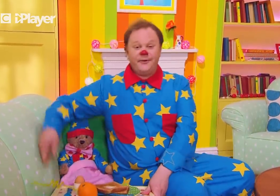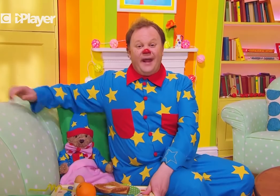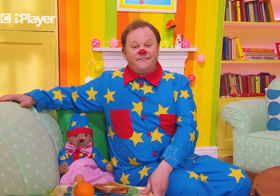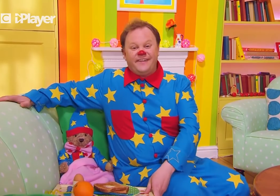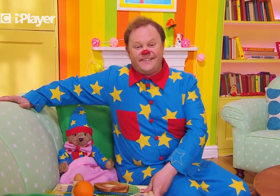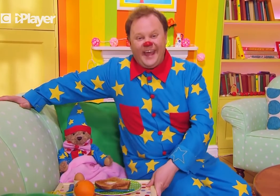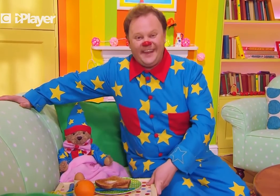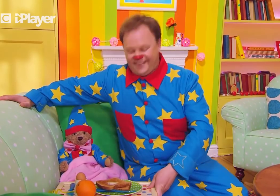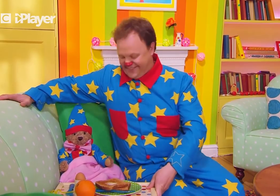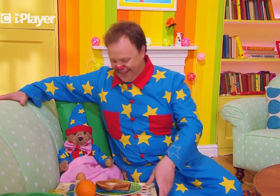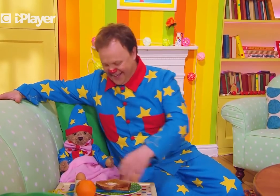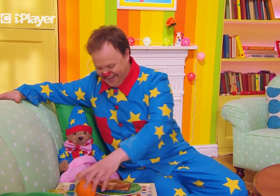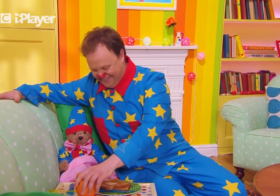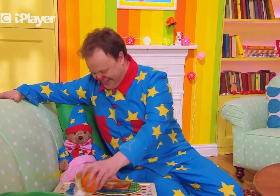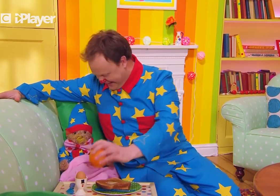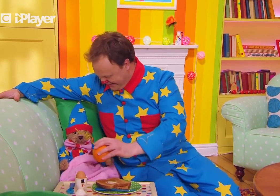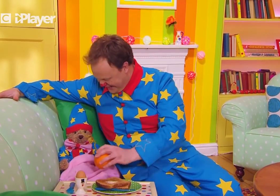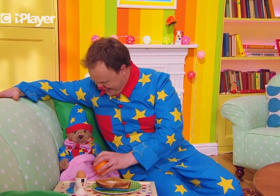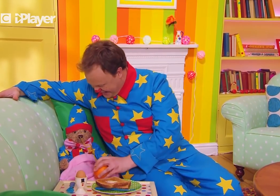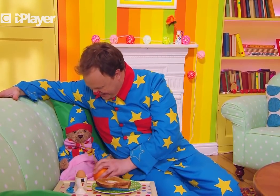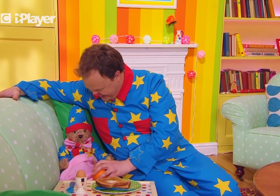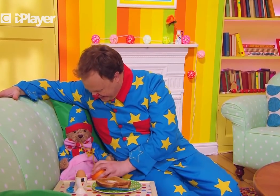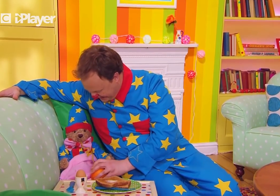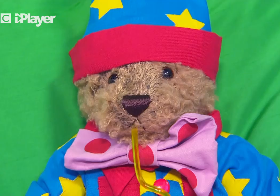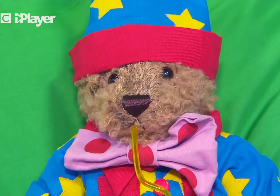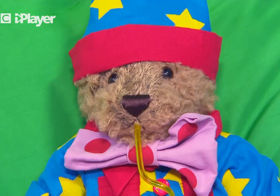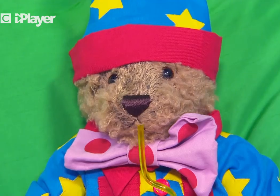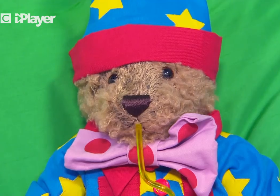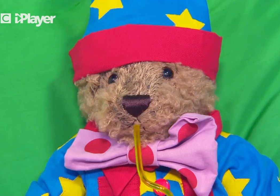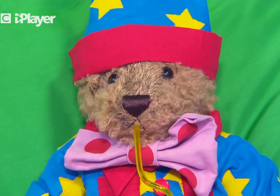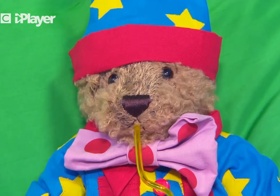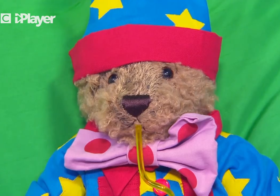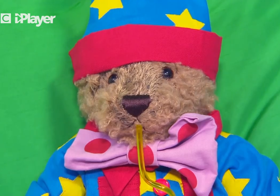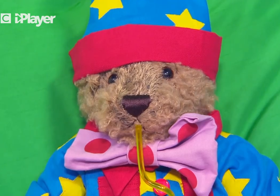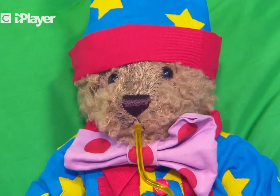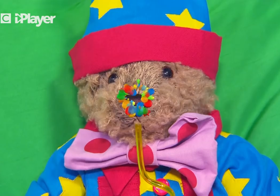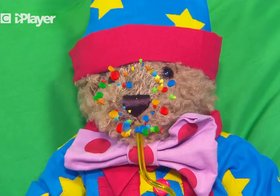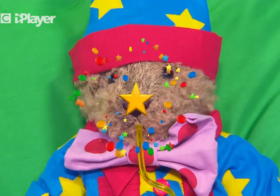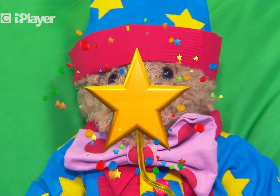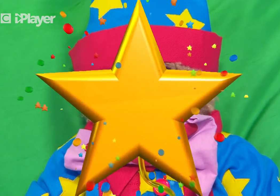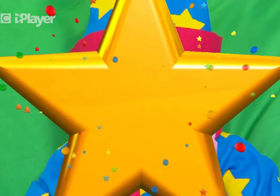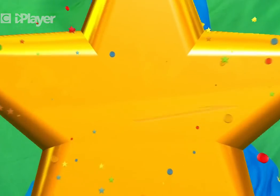breakfast is served there we are i think tomberted loves his breakfast